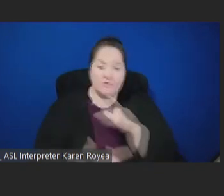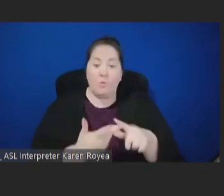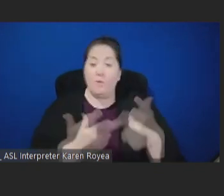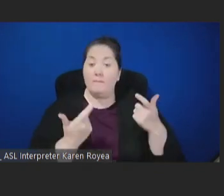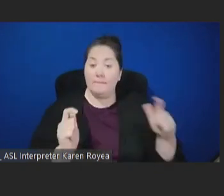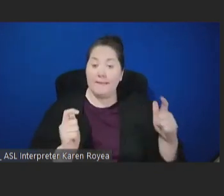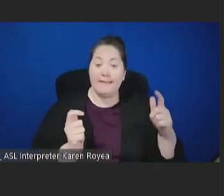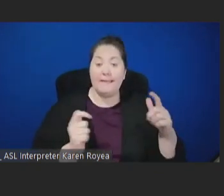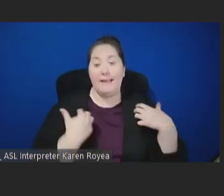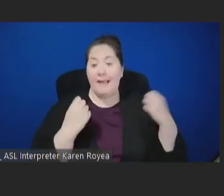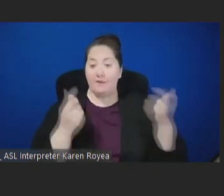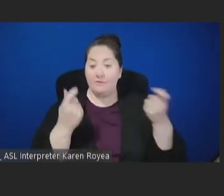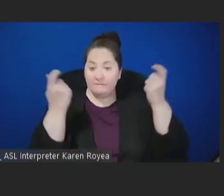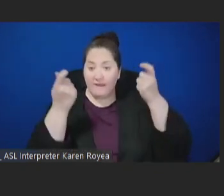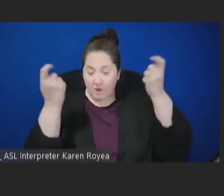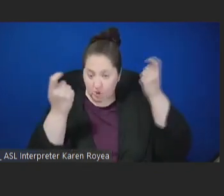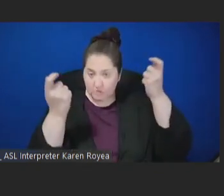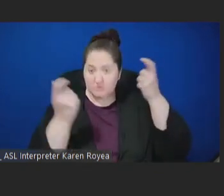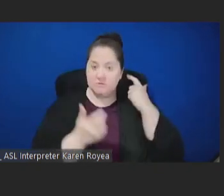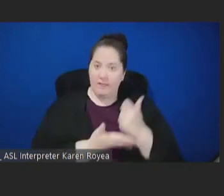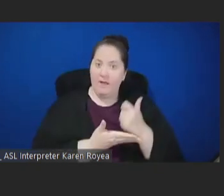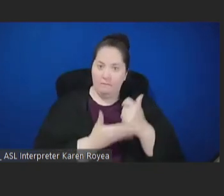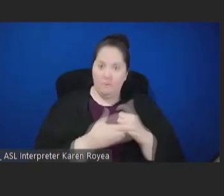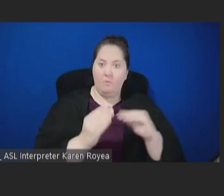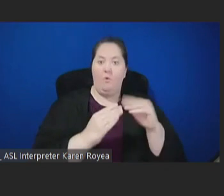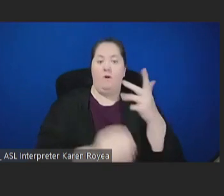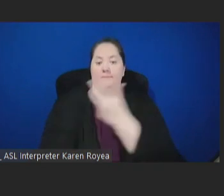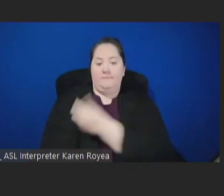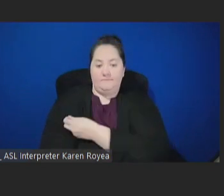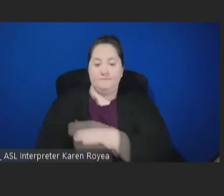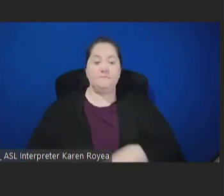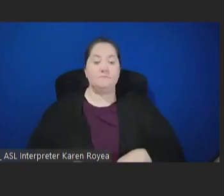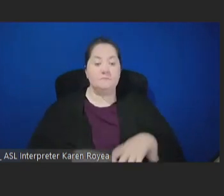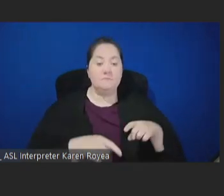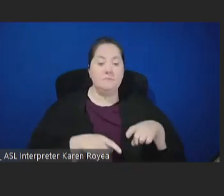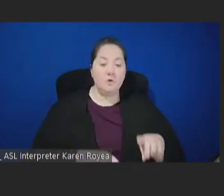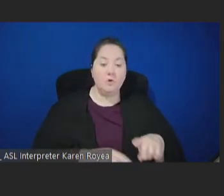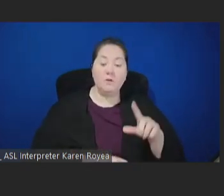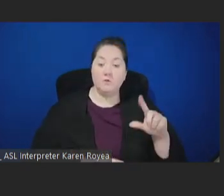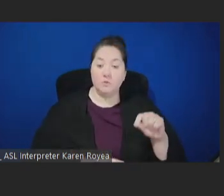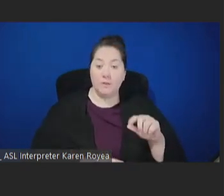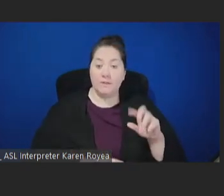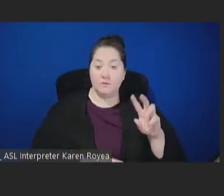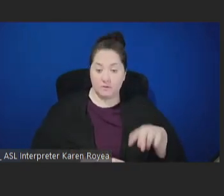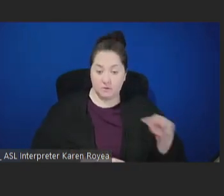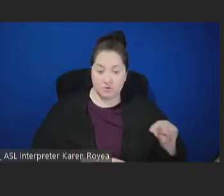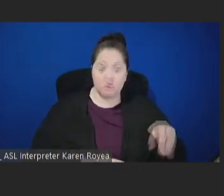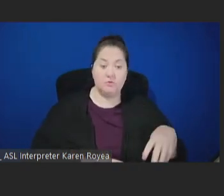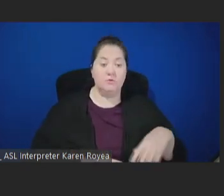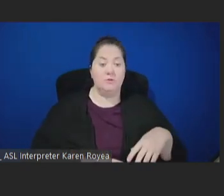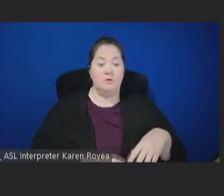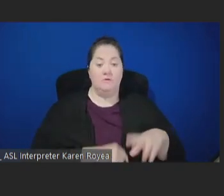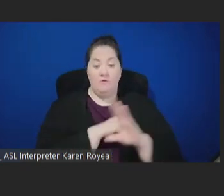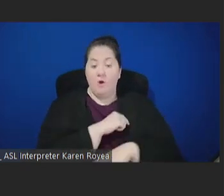During the 2022 fall respiratory virus season, the Indian Health was actively involved in a